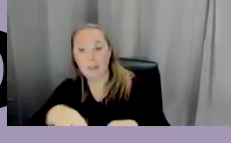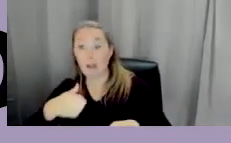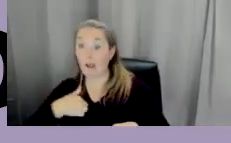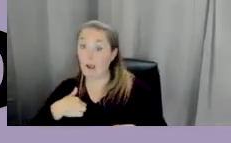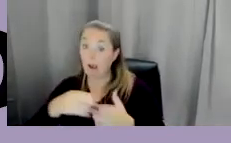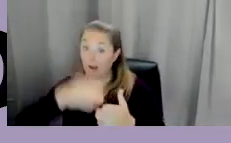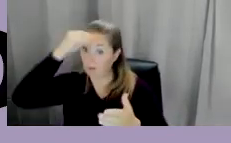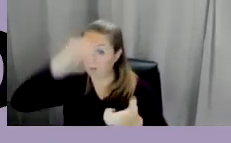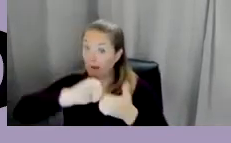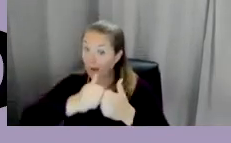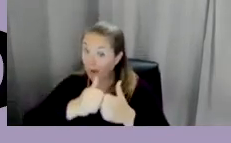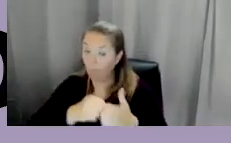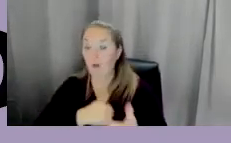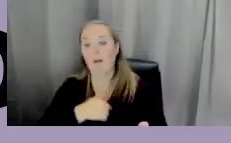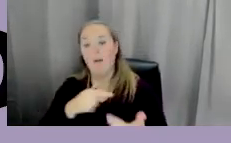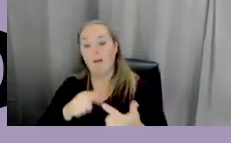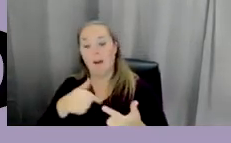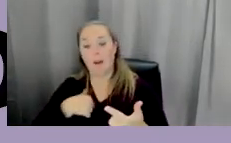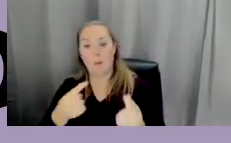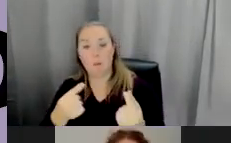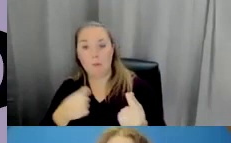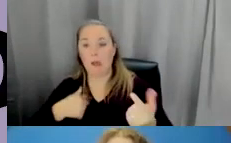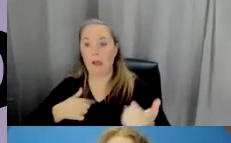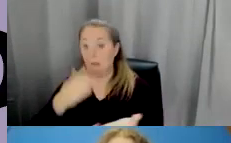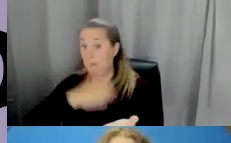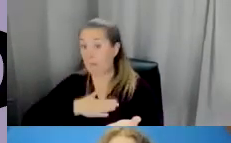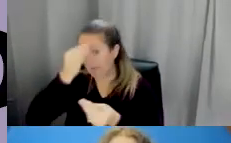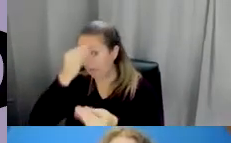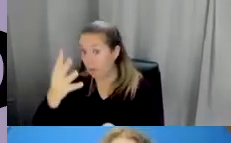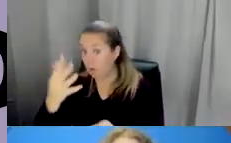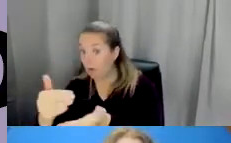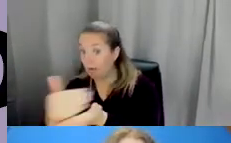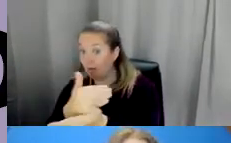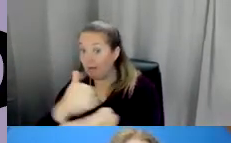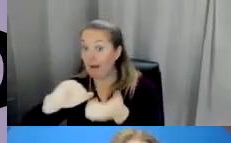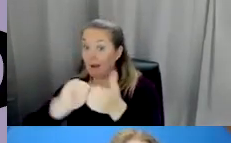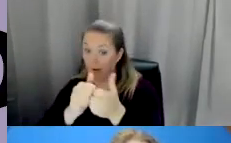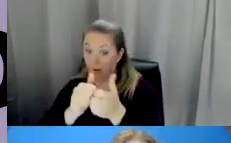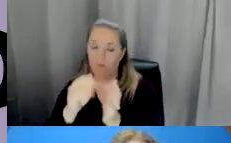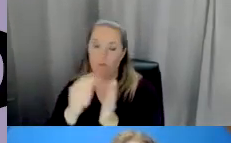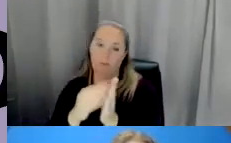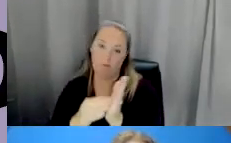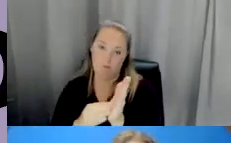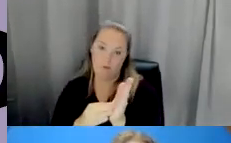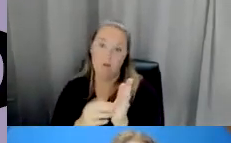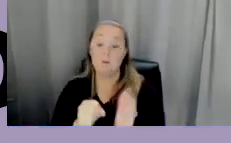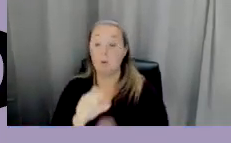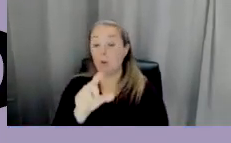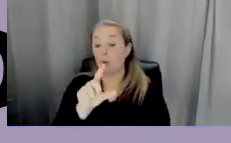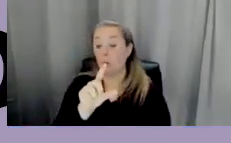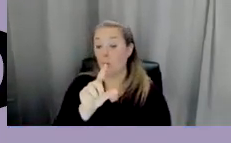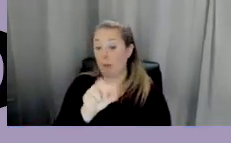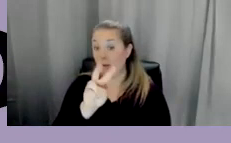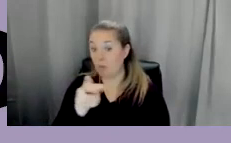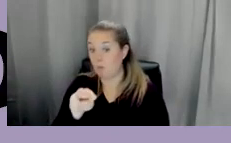AND WILL DESCRIBE THE METHODOLOGY